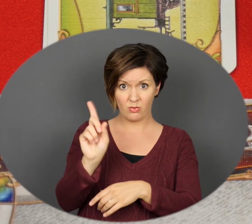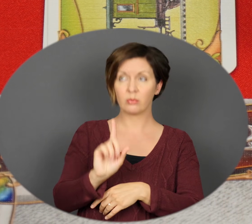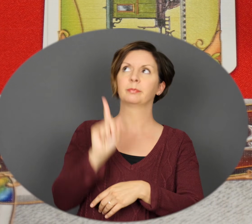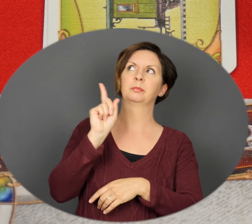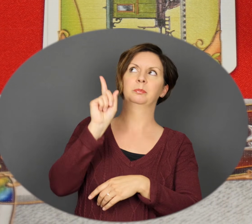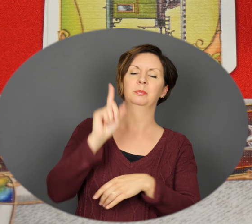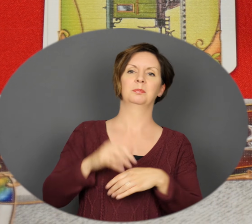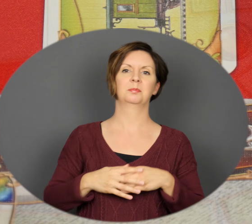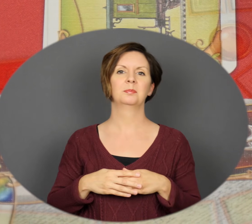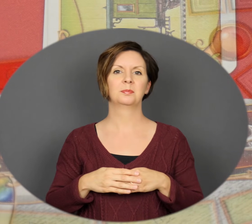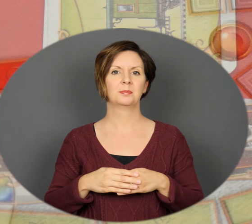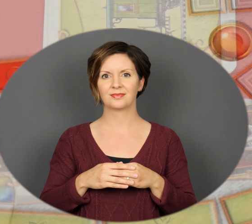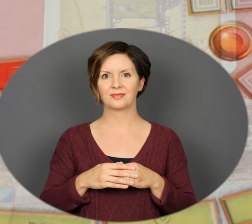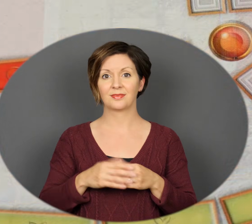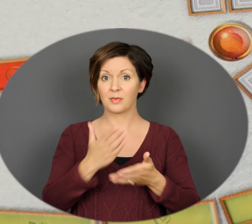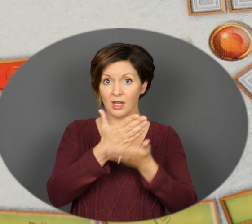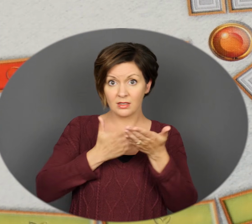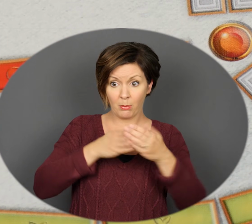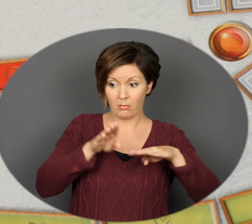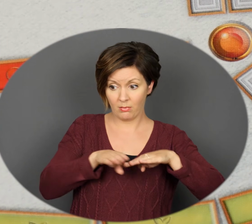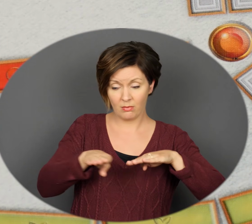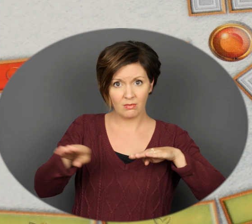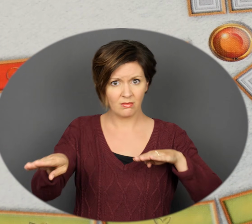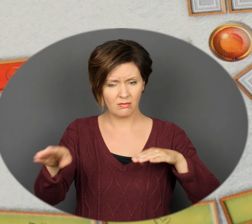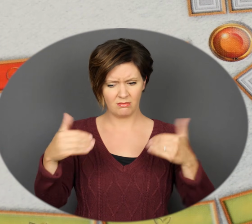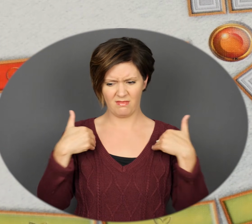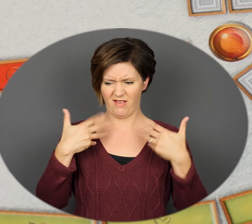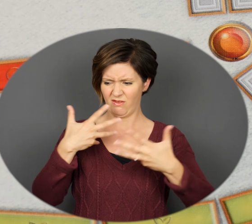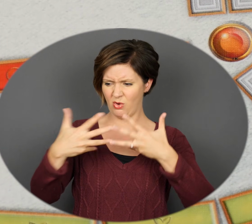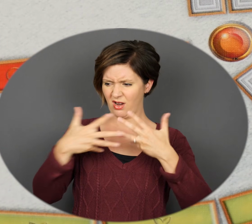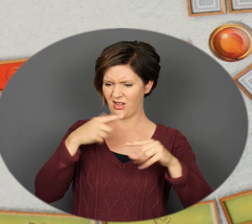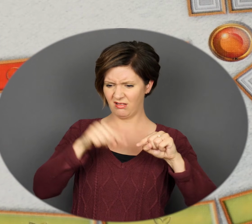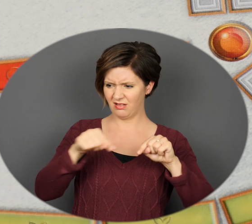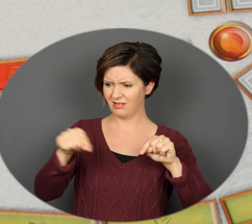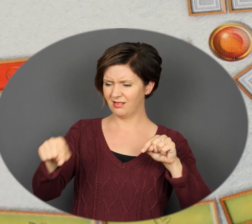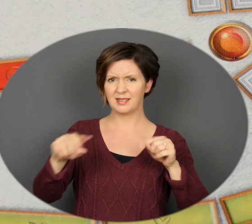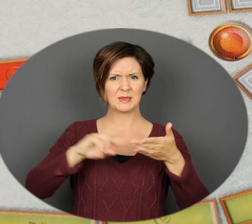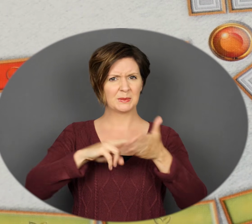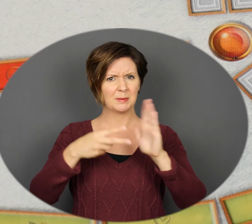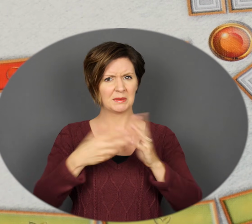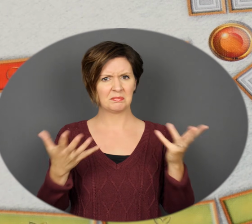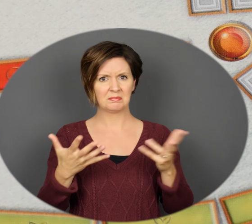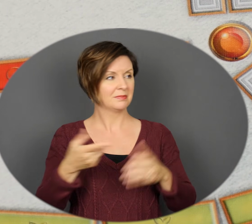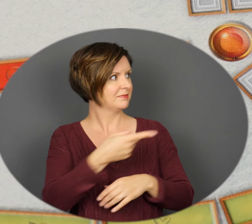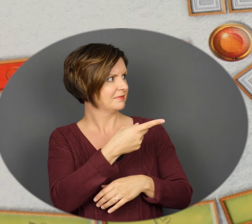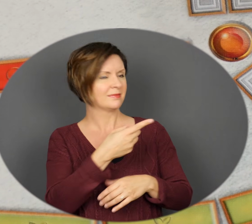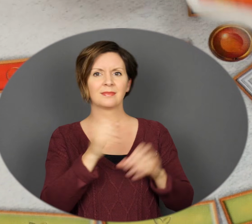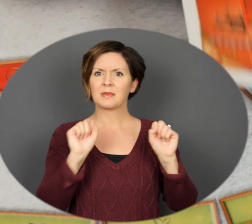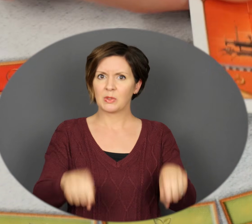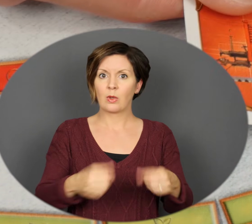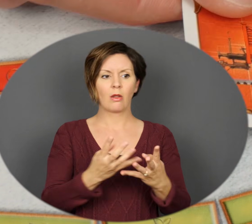beside the draw deck. Some routes are made up of grey spaces and that means you can claim it with any set of